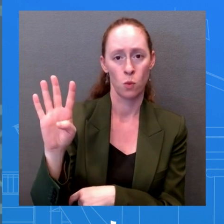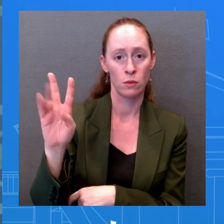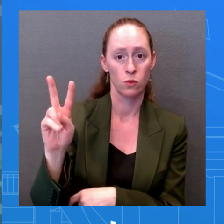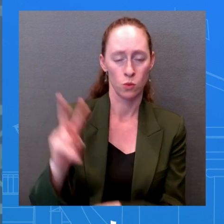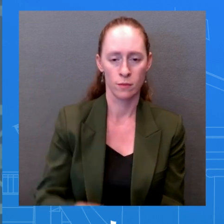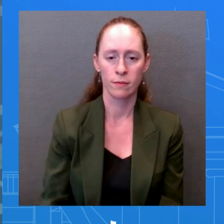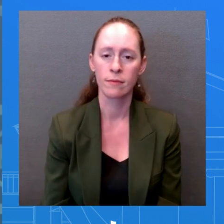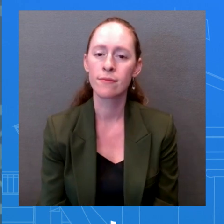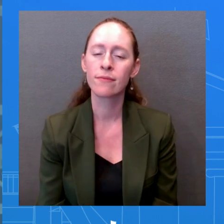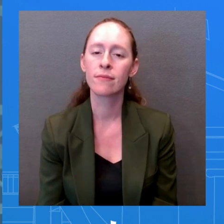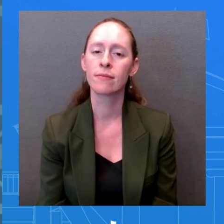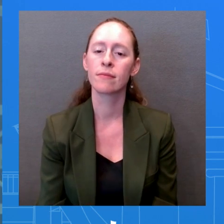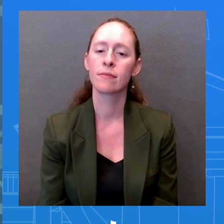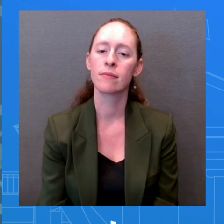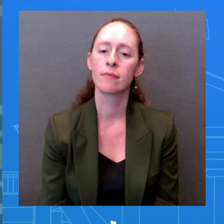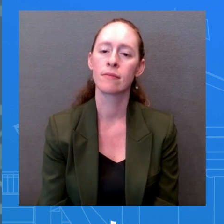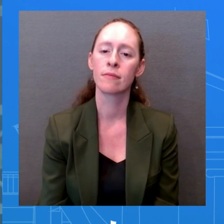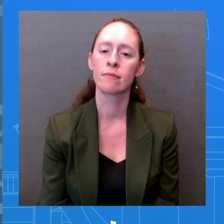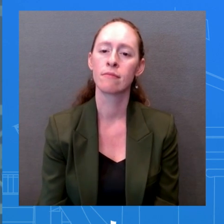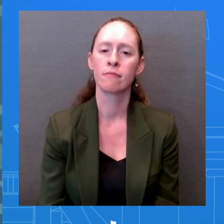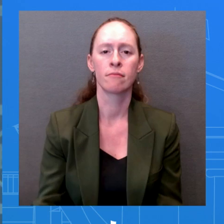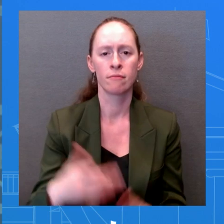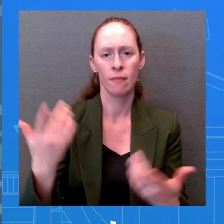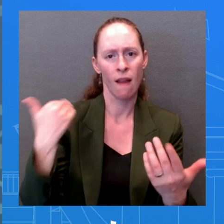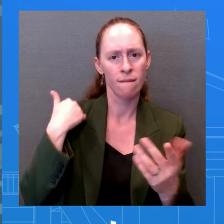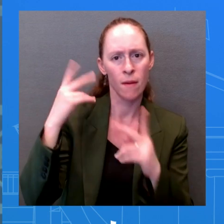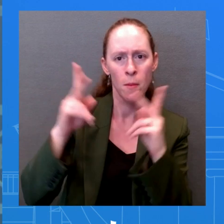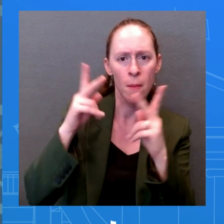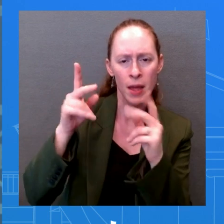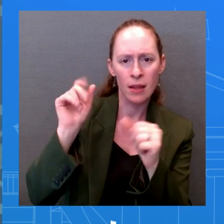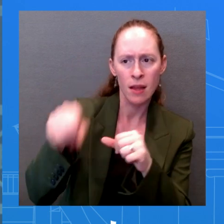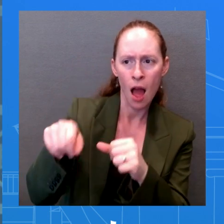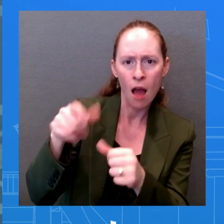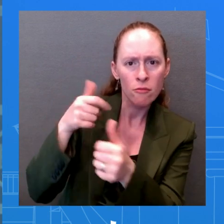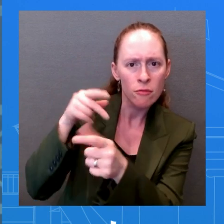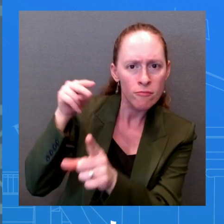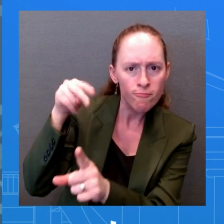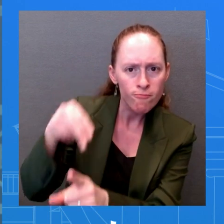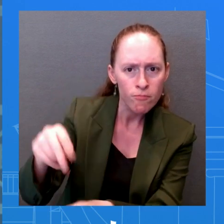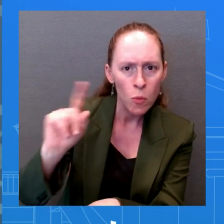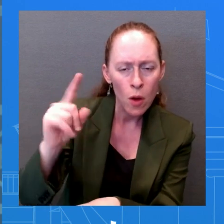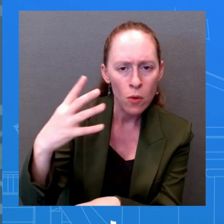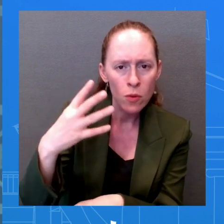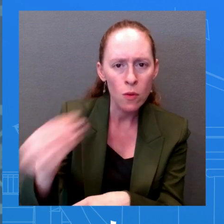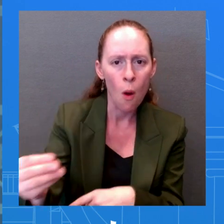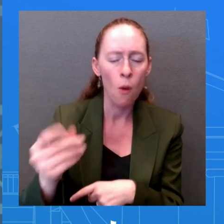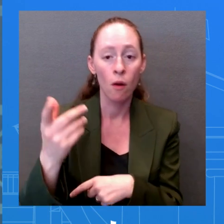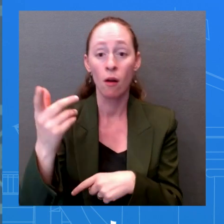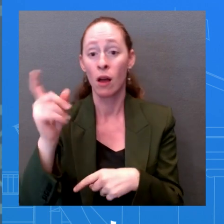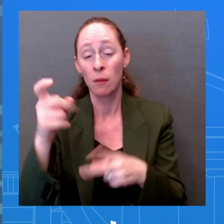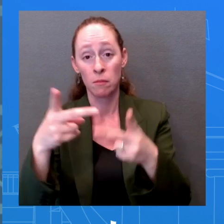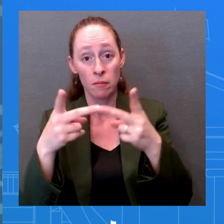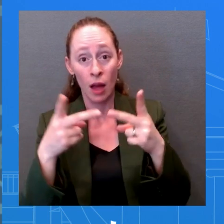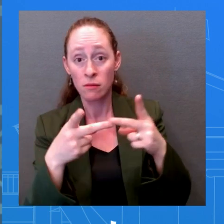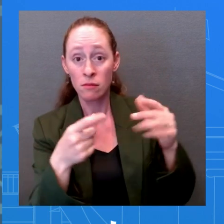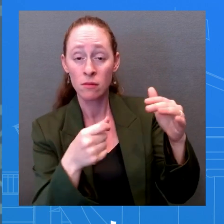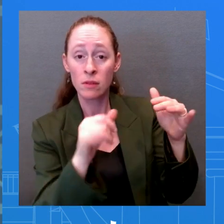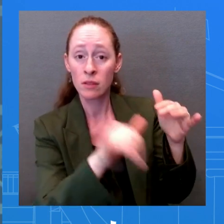to detention program as they await further processing. So there is a process in place. What these Republican governors are doing, again,